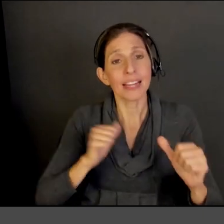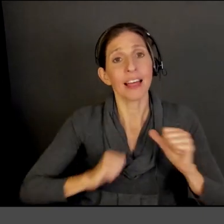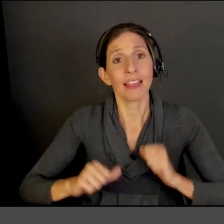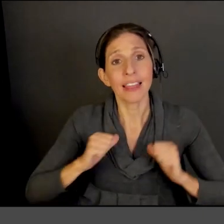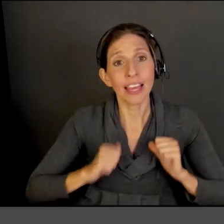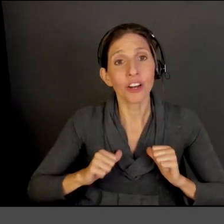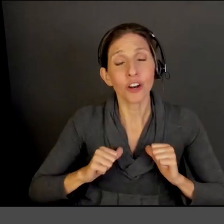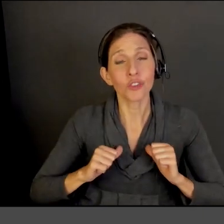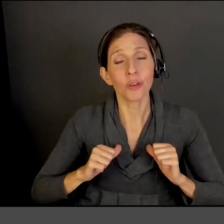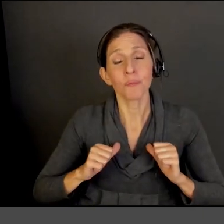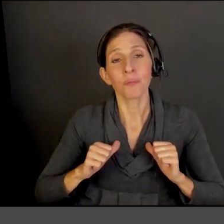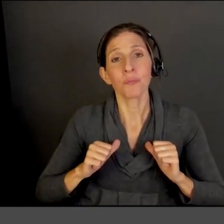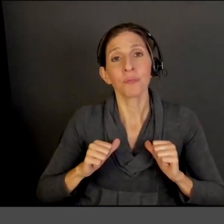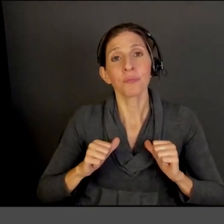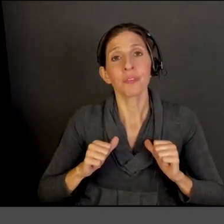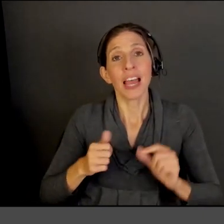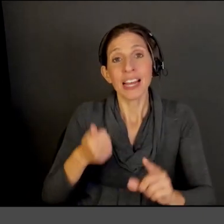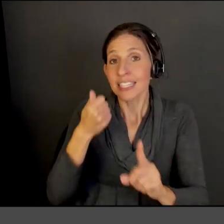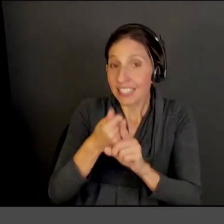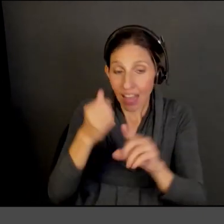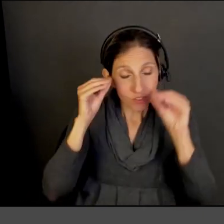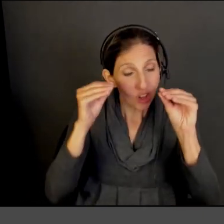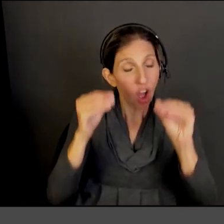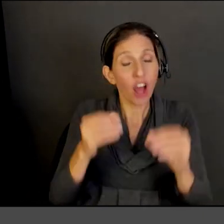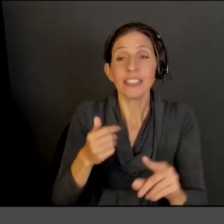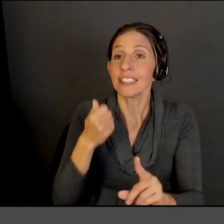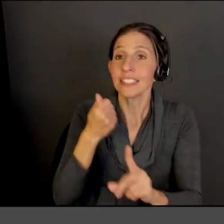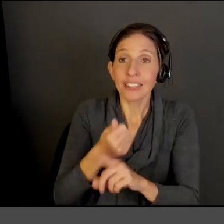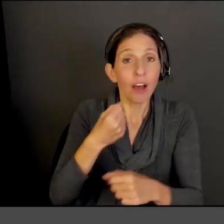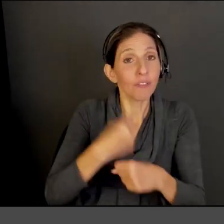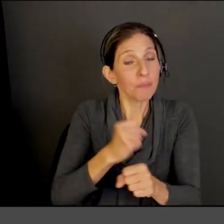AND ALL OF THE ISSUES THAT WERE FACING ALL THE ISSUES THAT WE WERE FACING